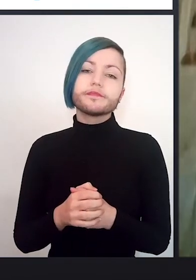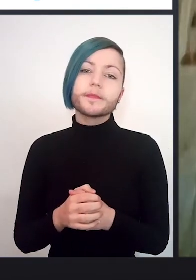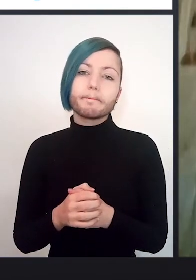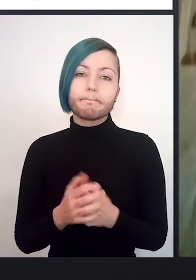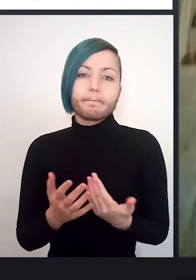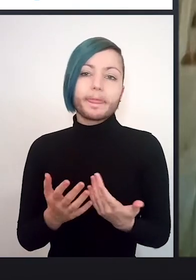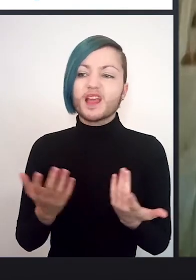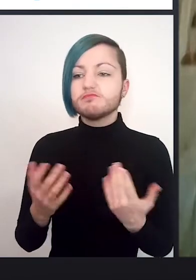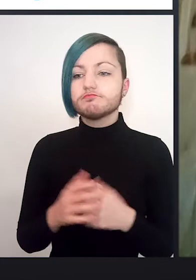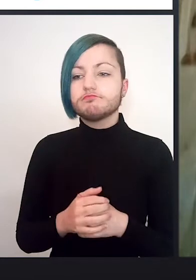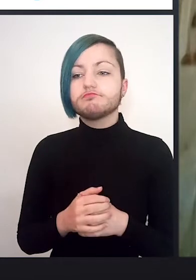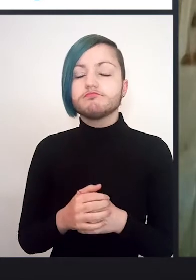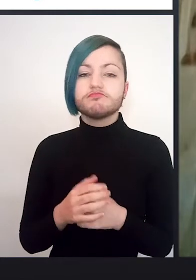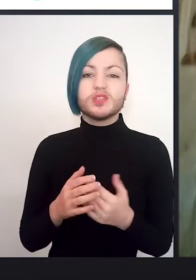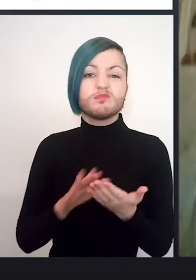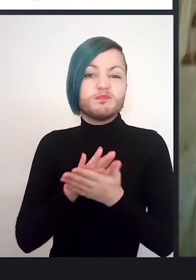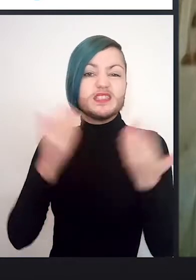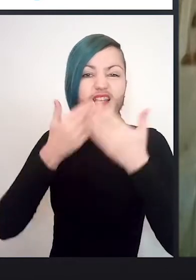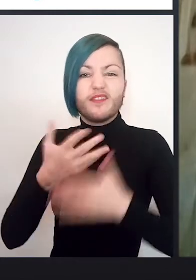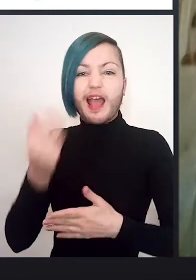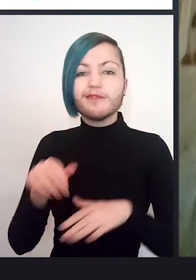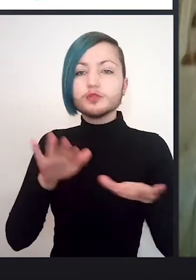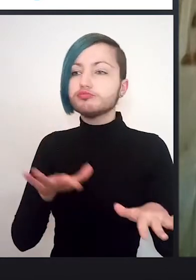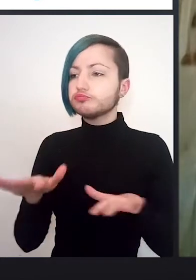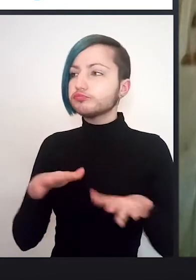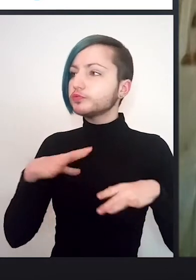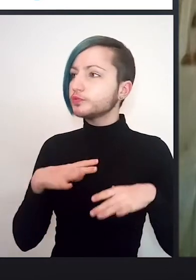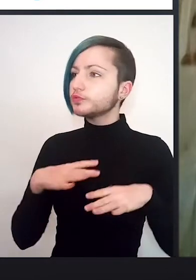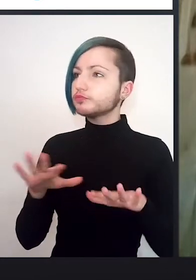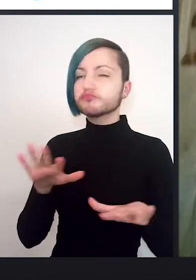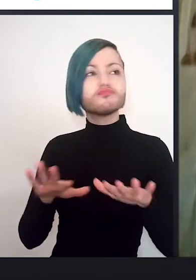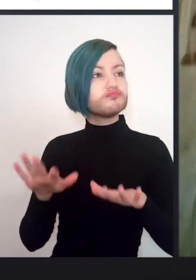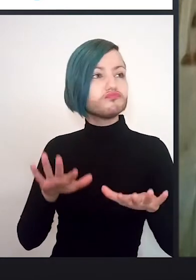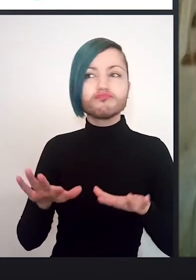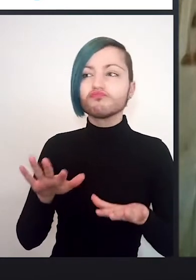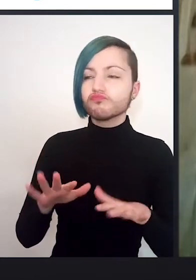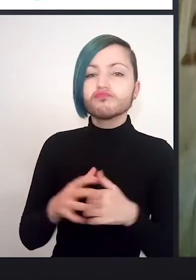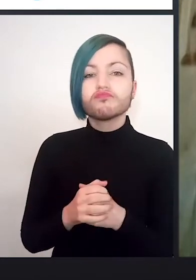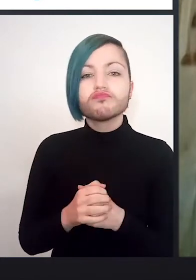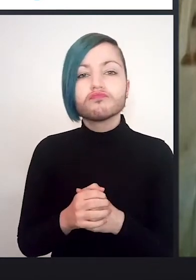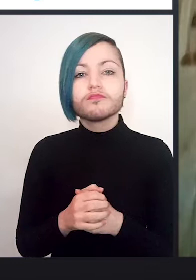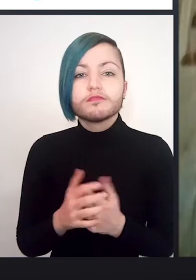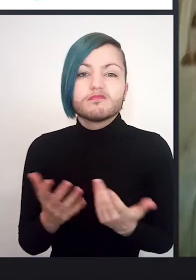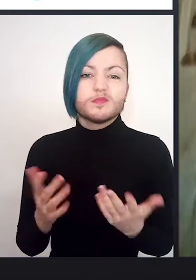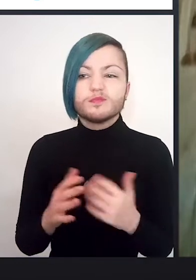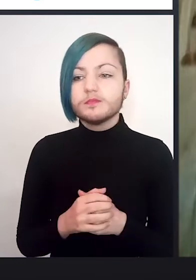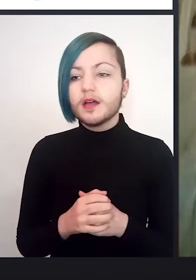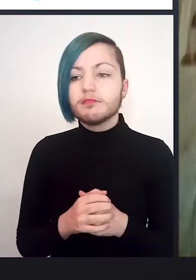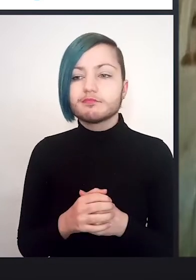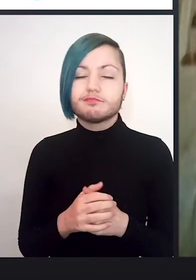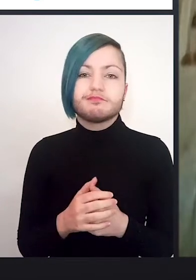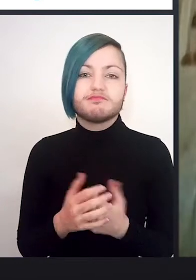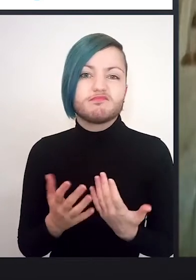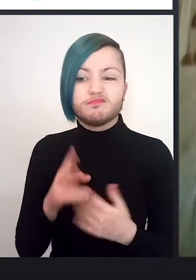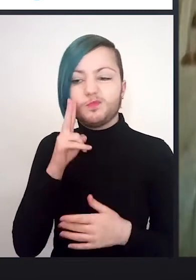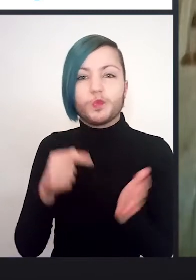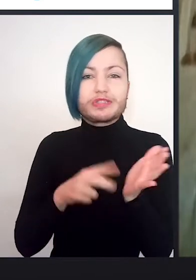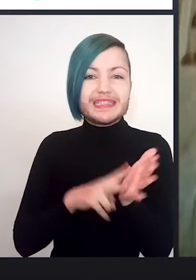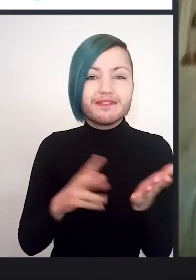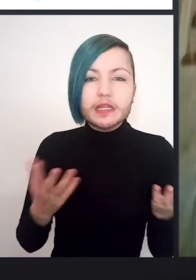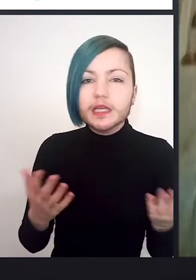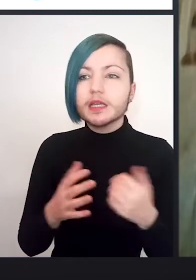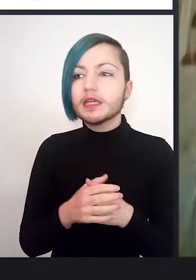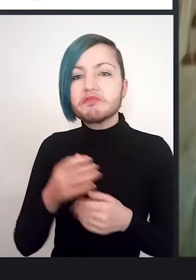so you have the evening to settle down, just sort of watch the telly and have a bit of tea.